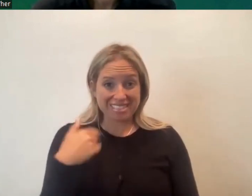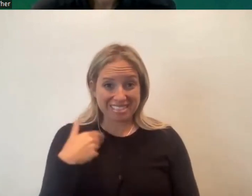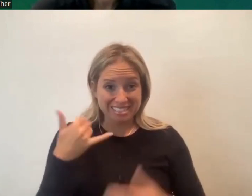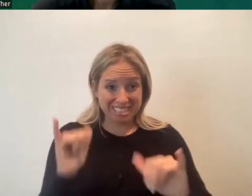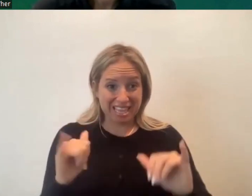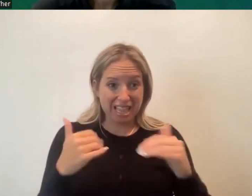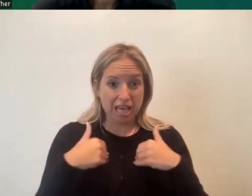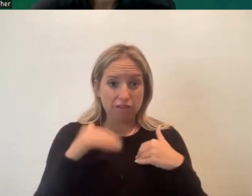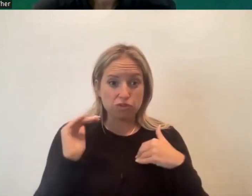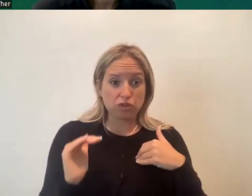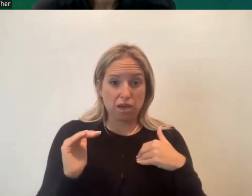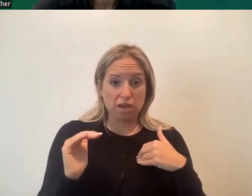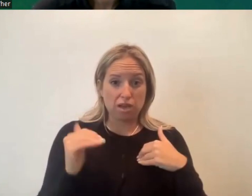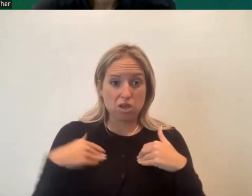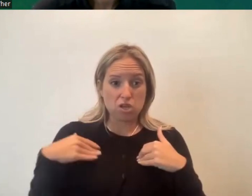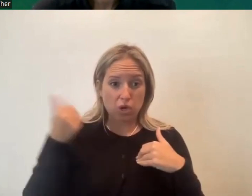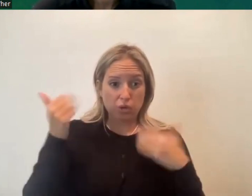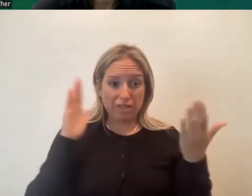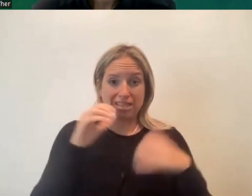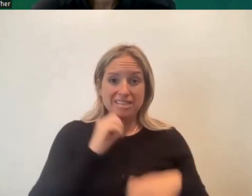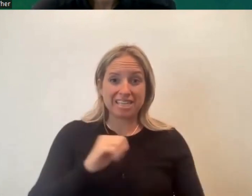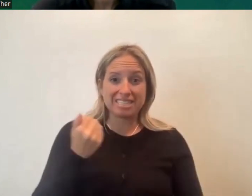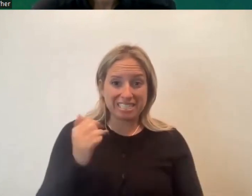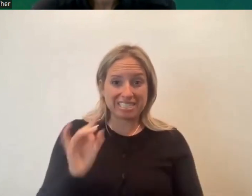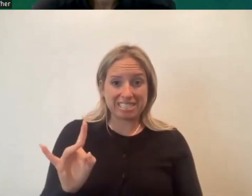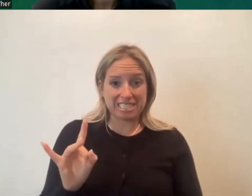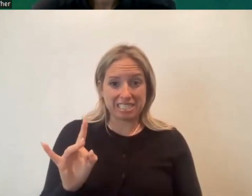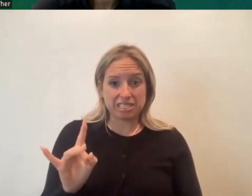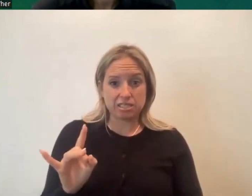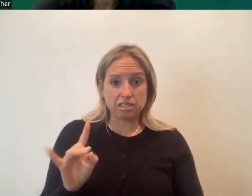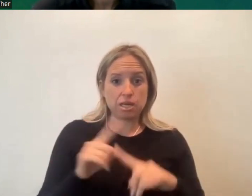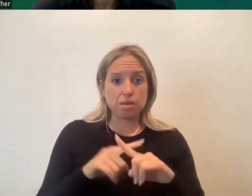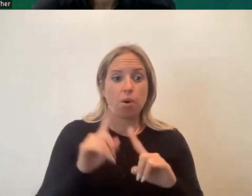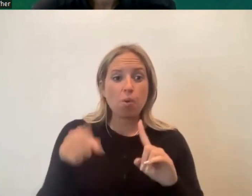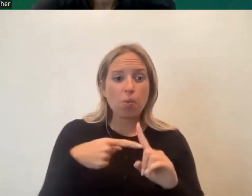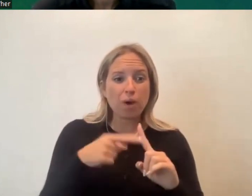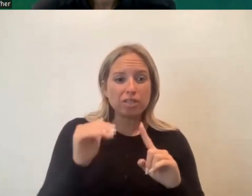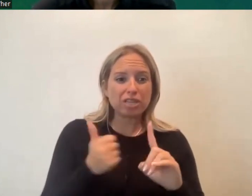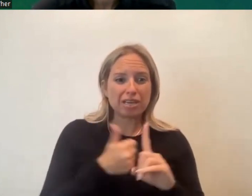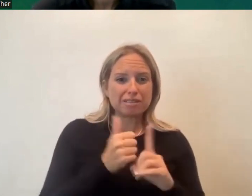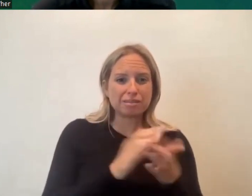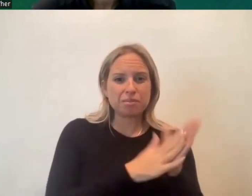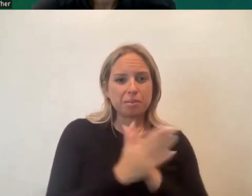not going to qualify for SSI, but then once that child becomes 18 and is an adult, they